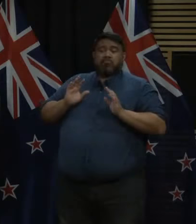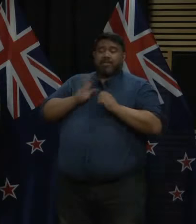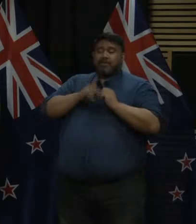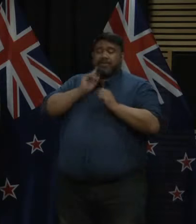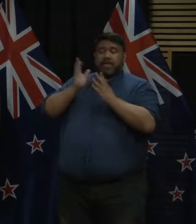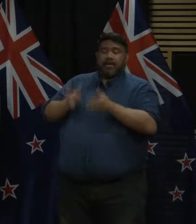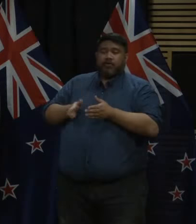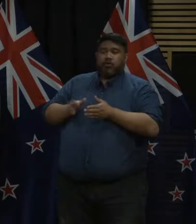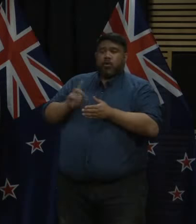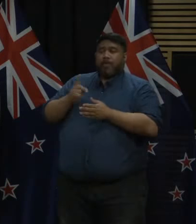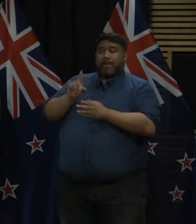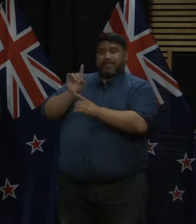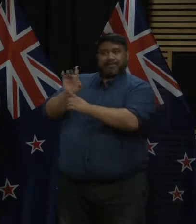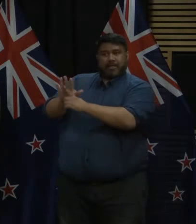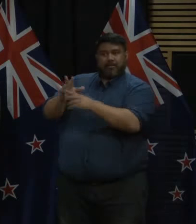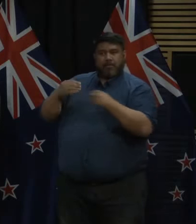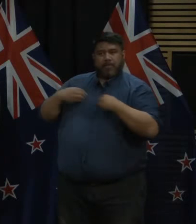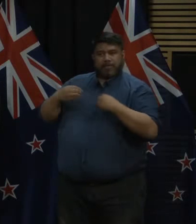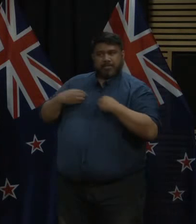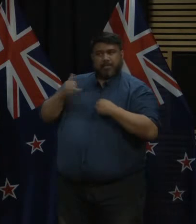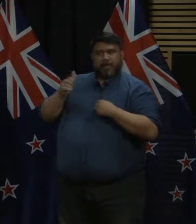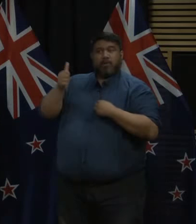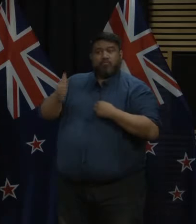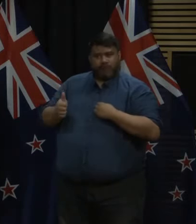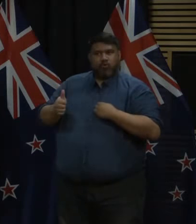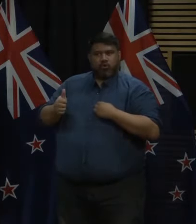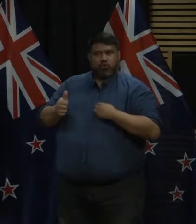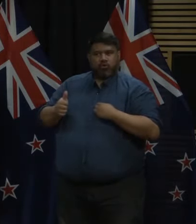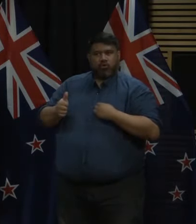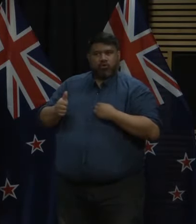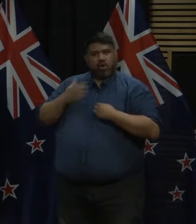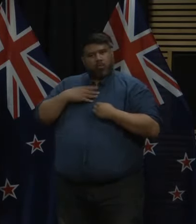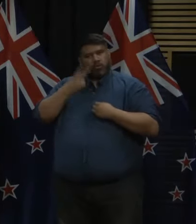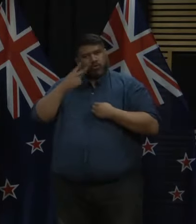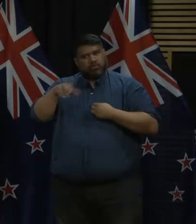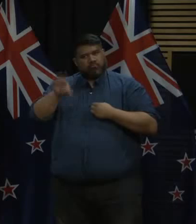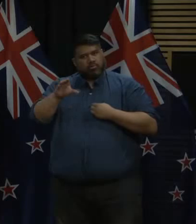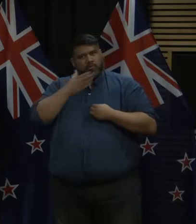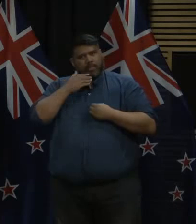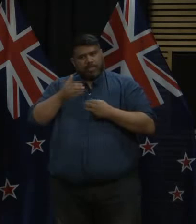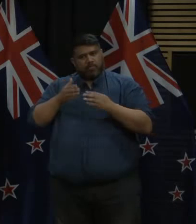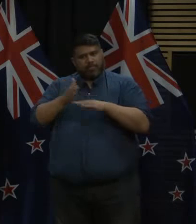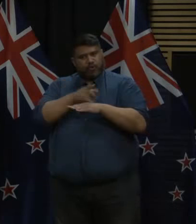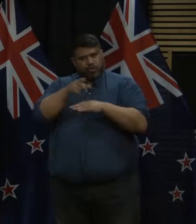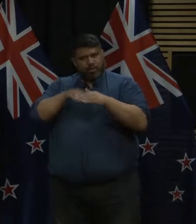looking at in circumstances where we may not mandate the